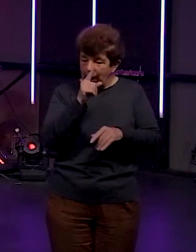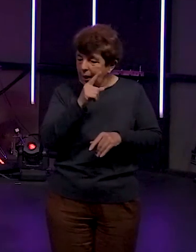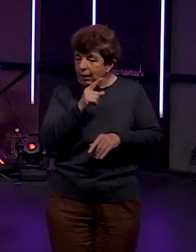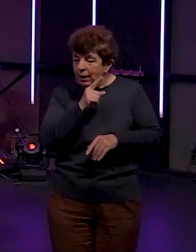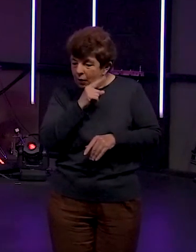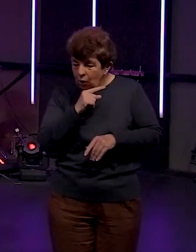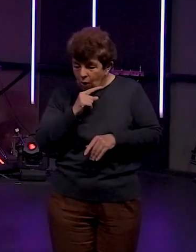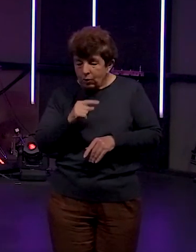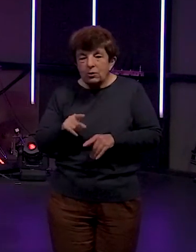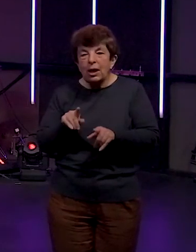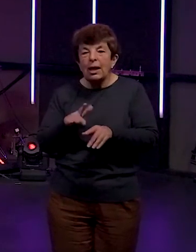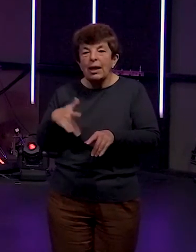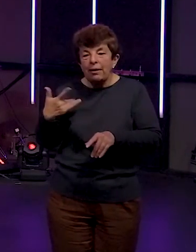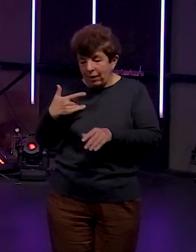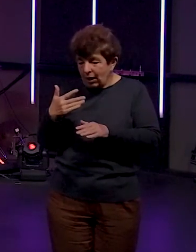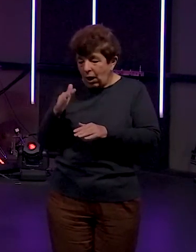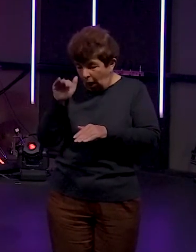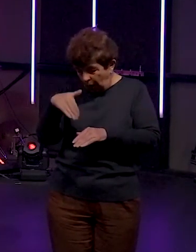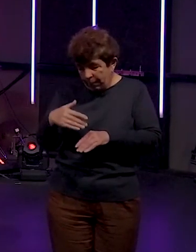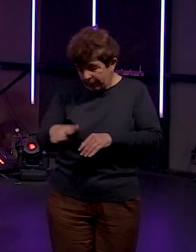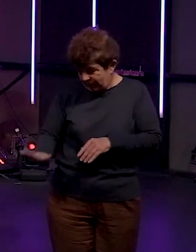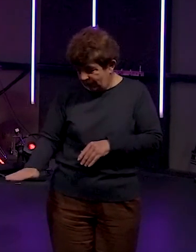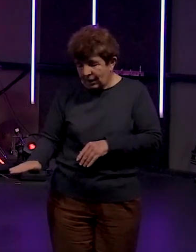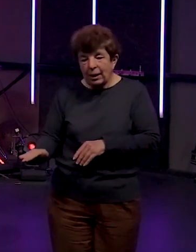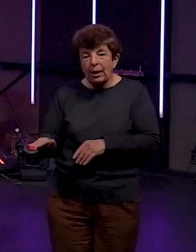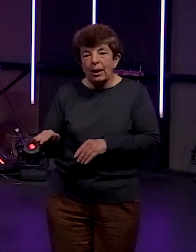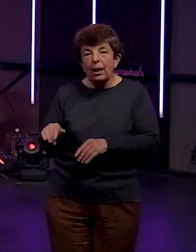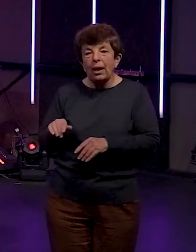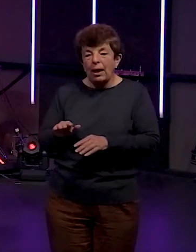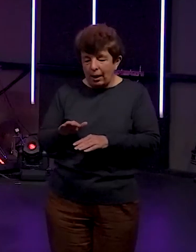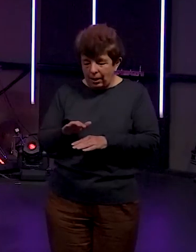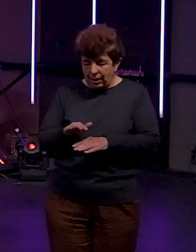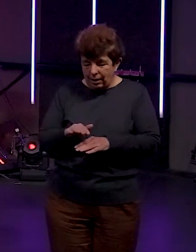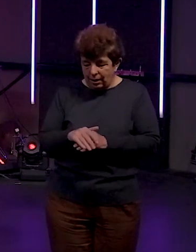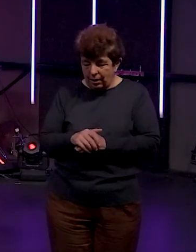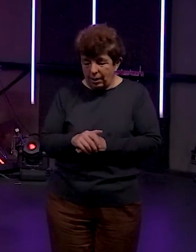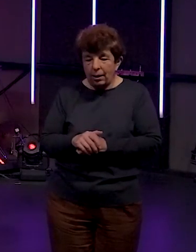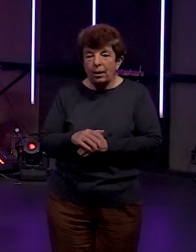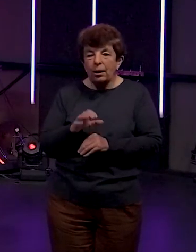living at home when they were young about setting - not having particular